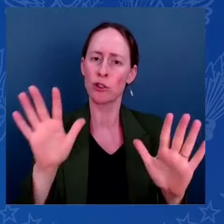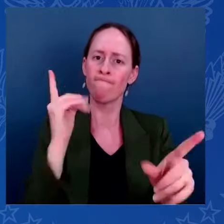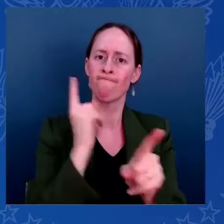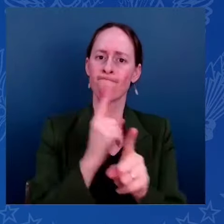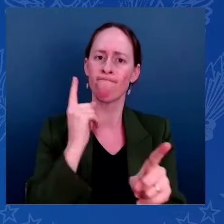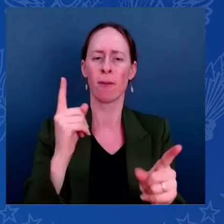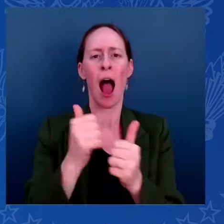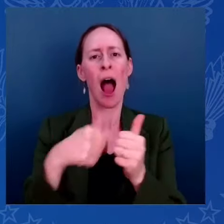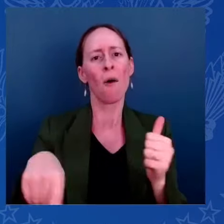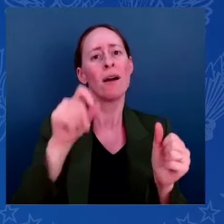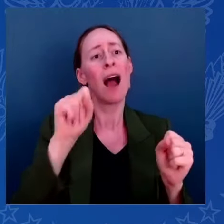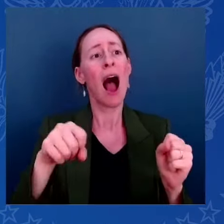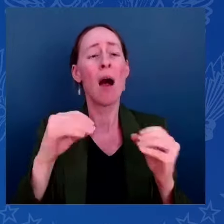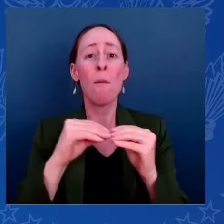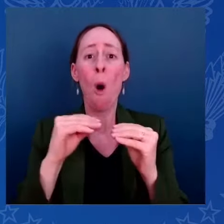So, I give you Dr. Brown.